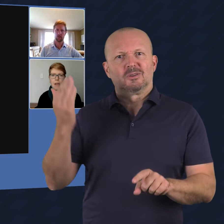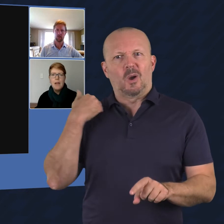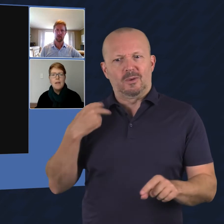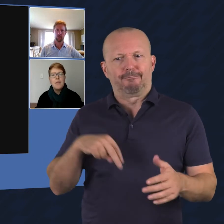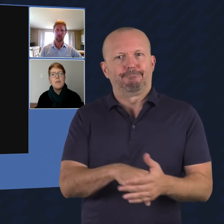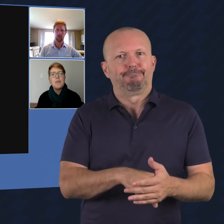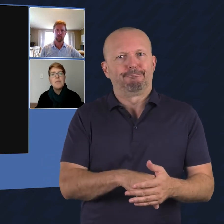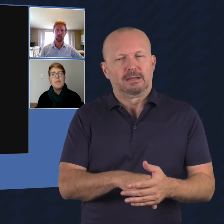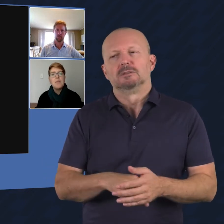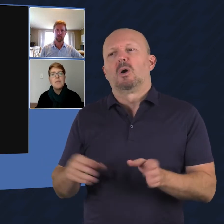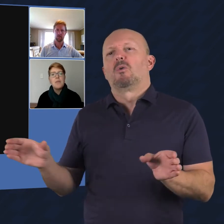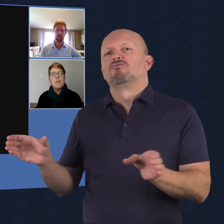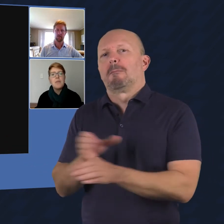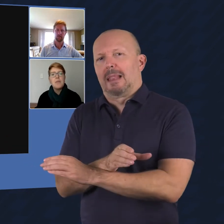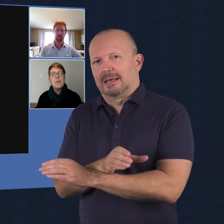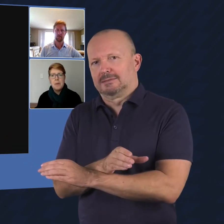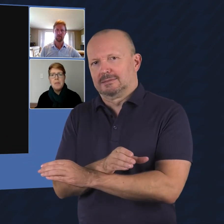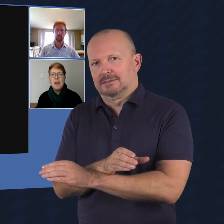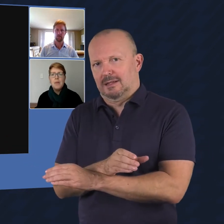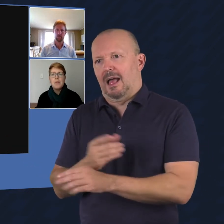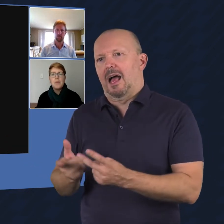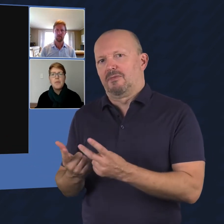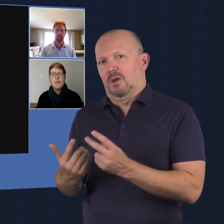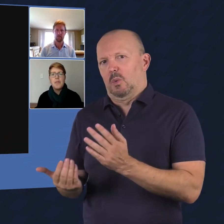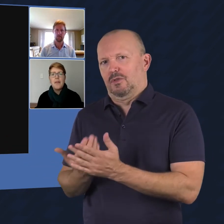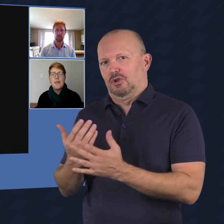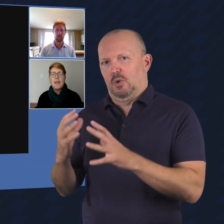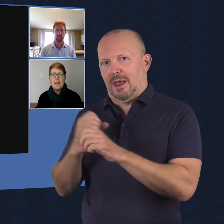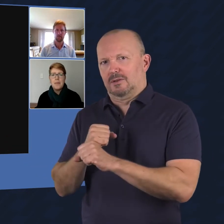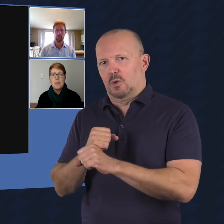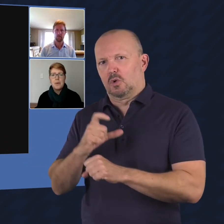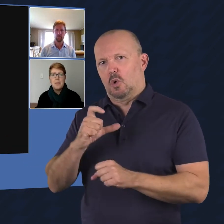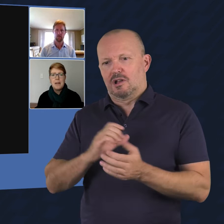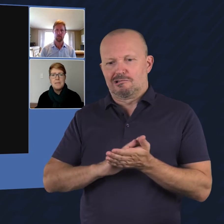So, we swapped in another Nuendo album (AUDIO DROPS) 'Charisma'.